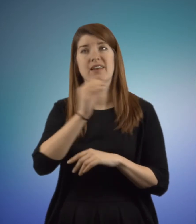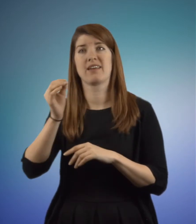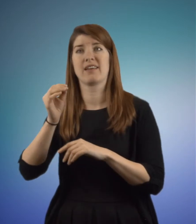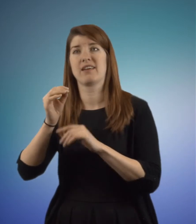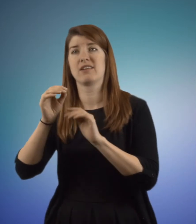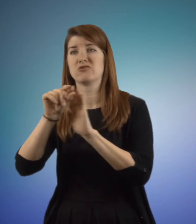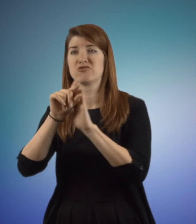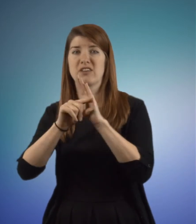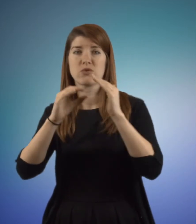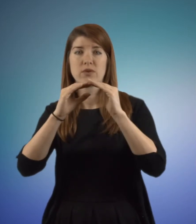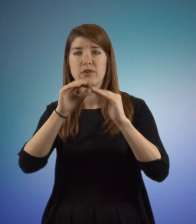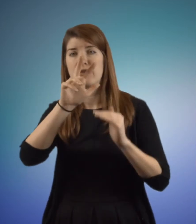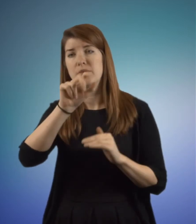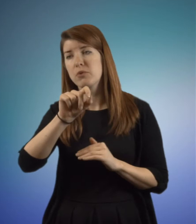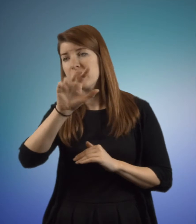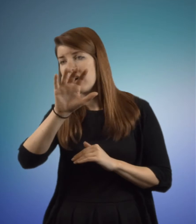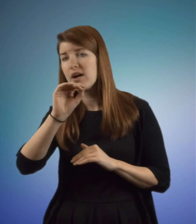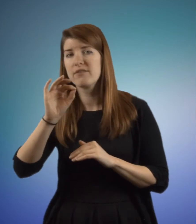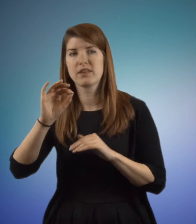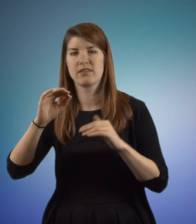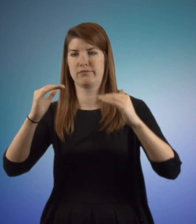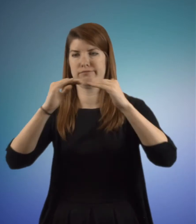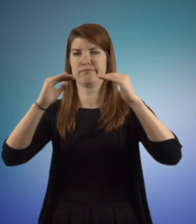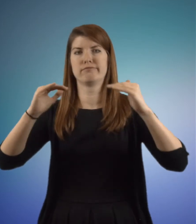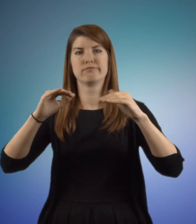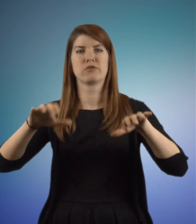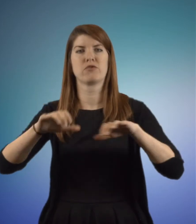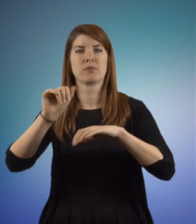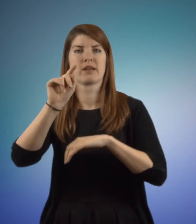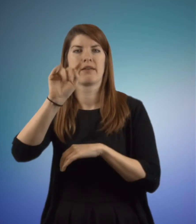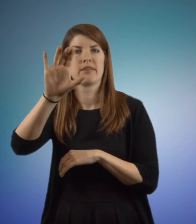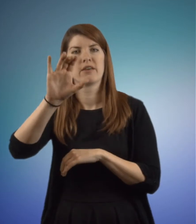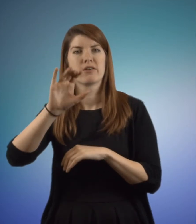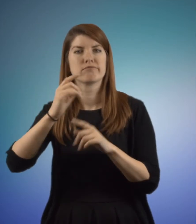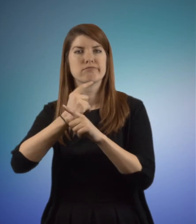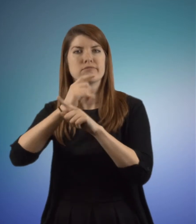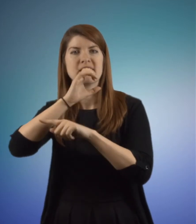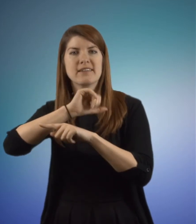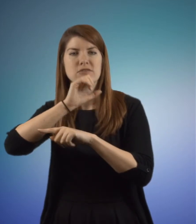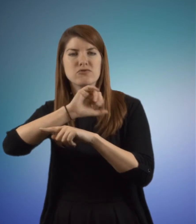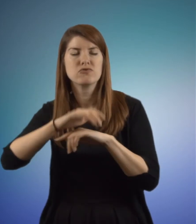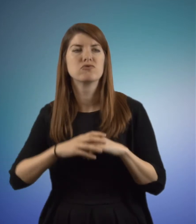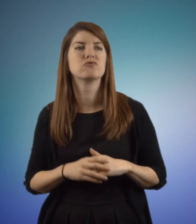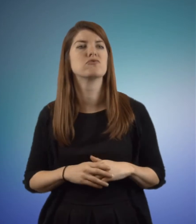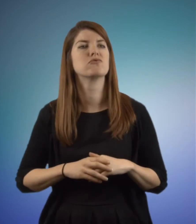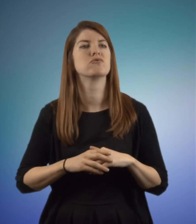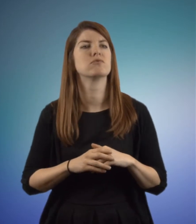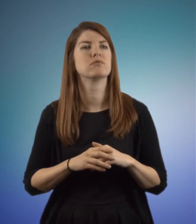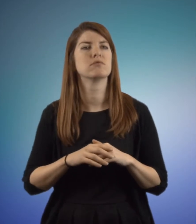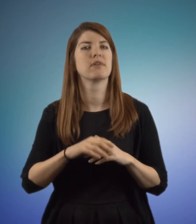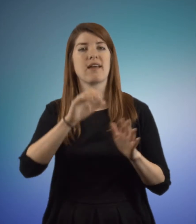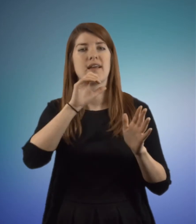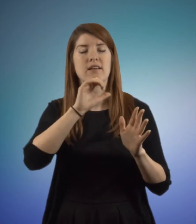Then they're performing at their chronological age. I'm sorry chronological level.